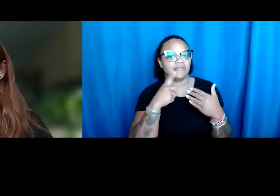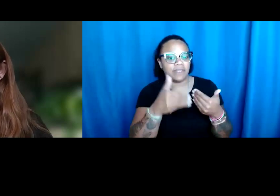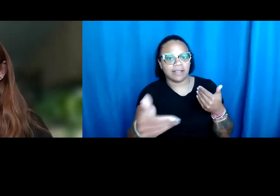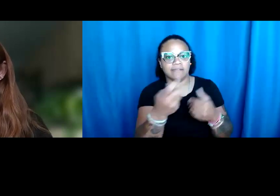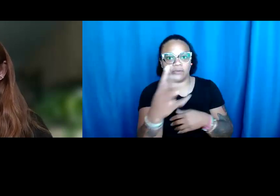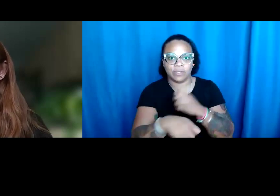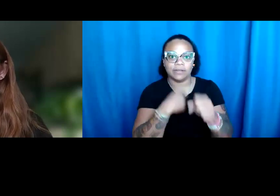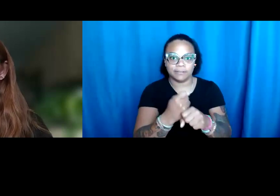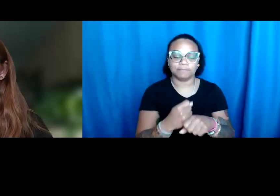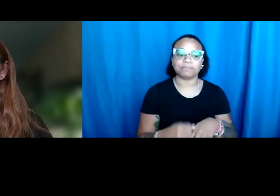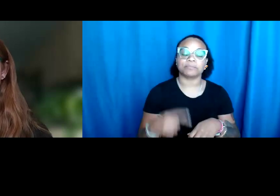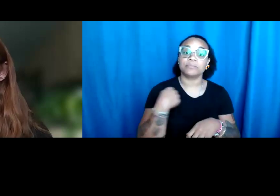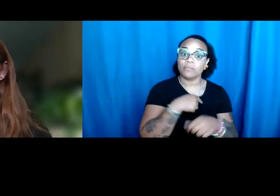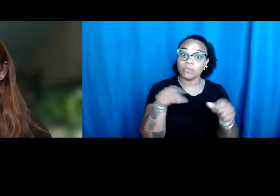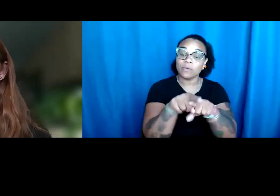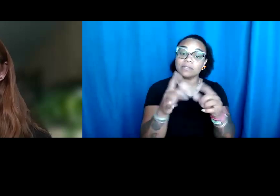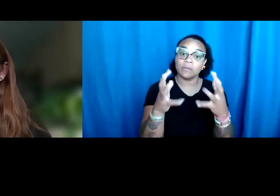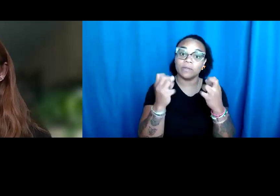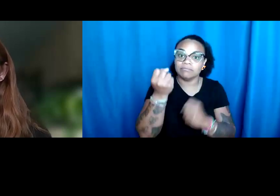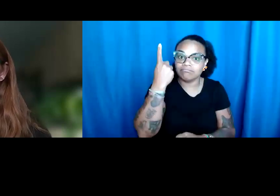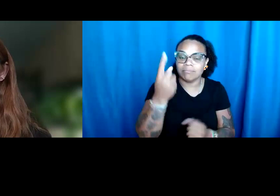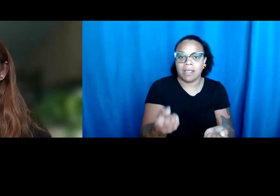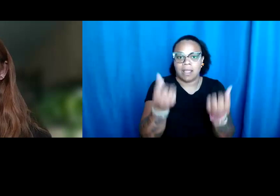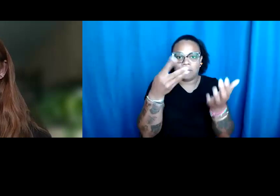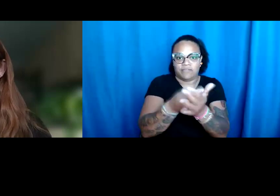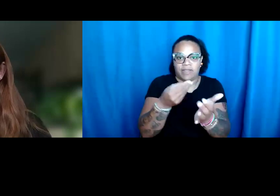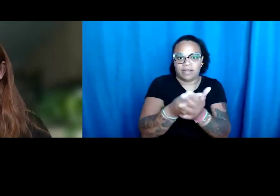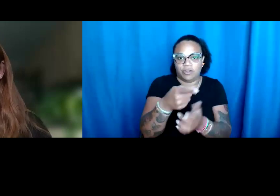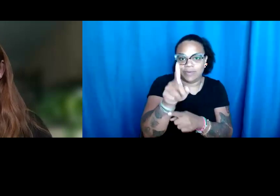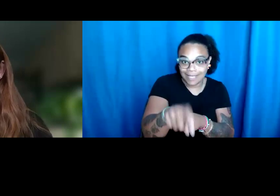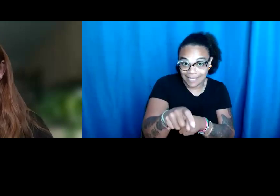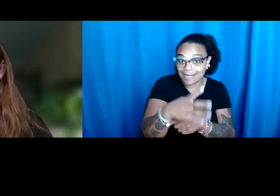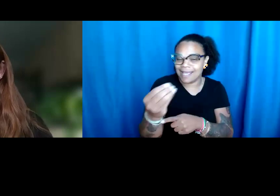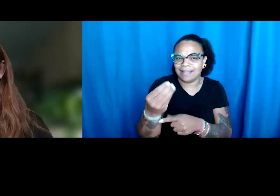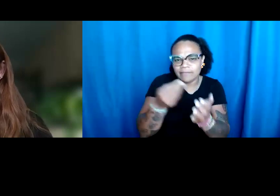We also want to understand how much funding you are looking for and what it is for.